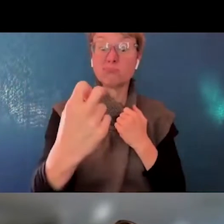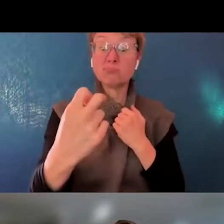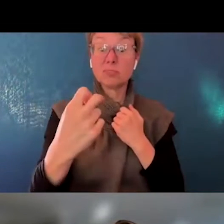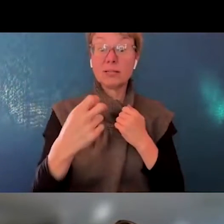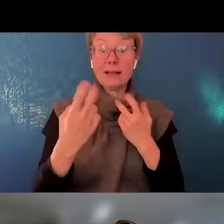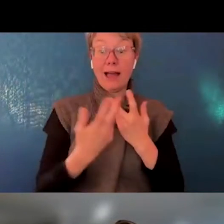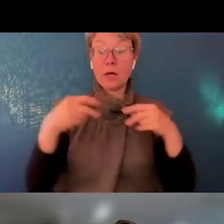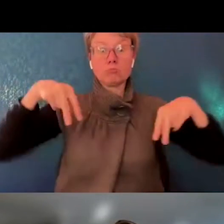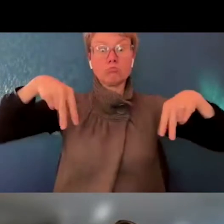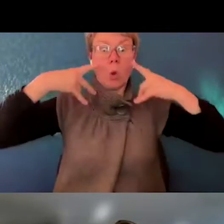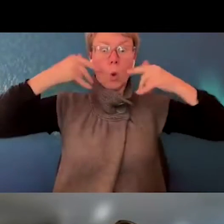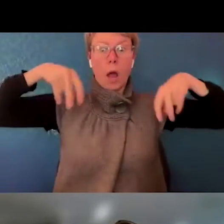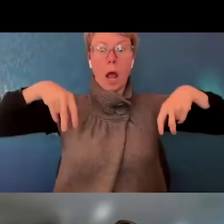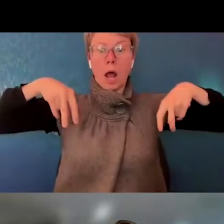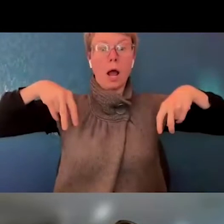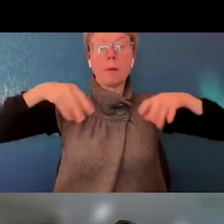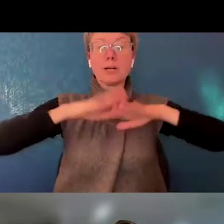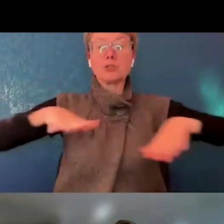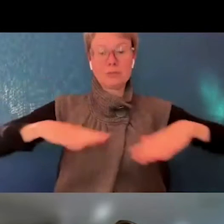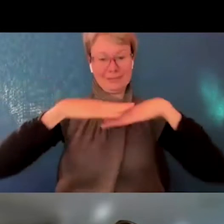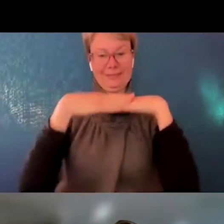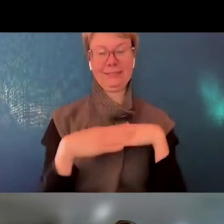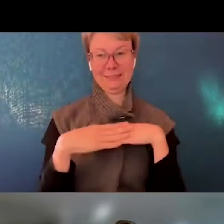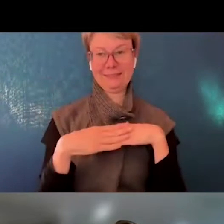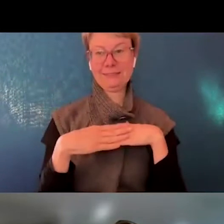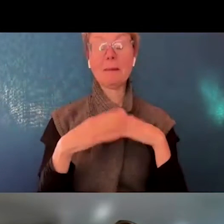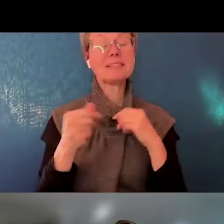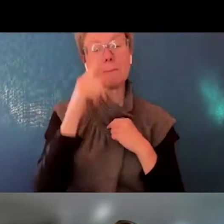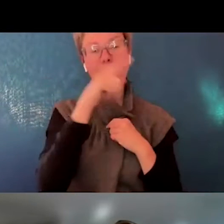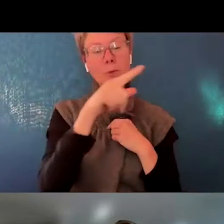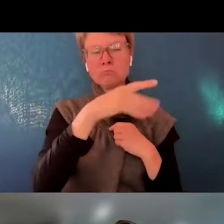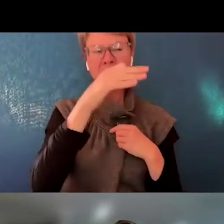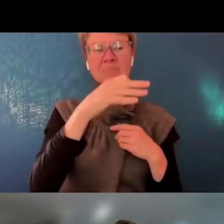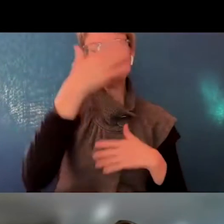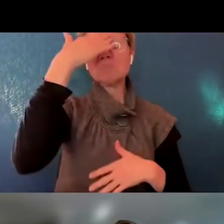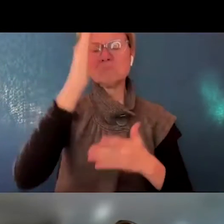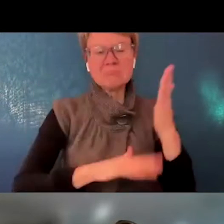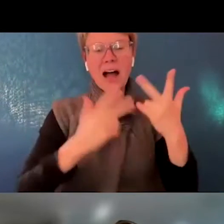Court often mistake to do to stand up we always tell them to this this function just take a seat